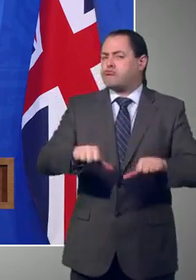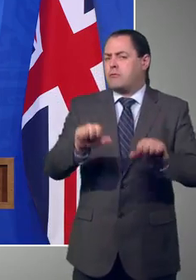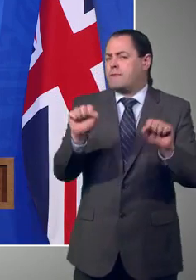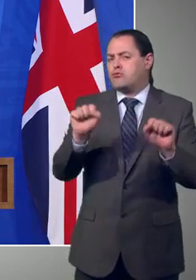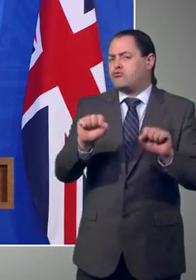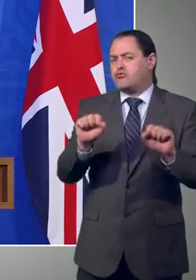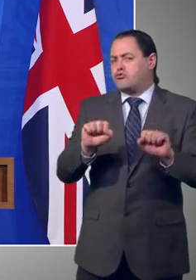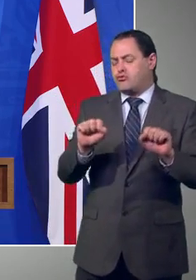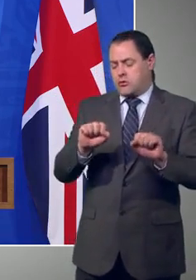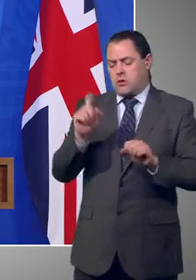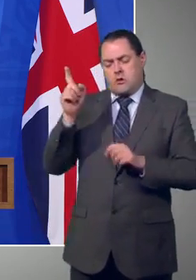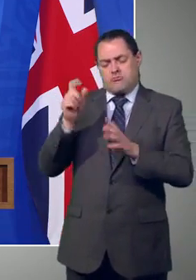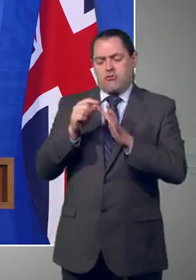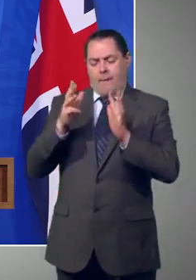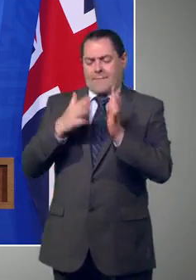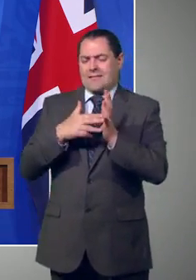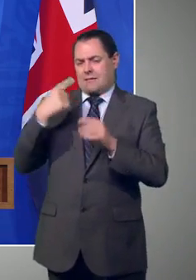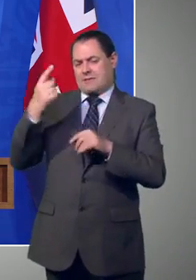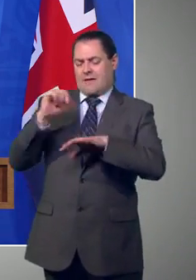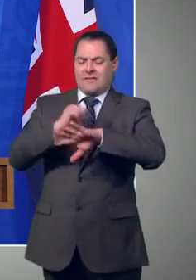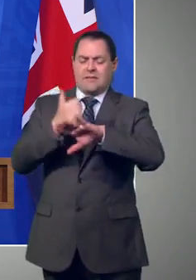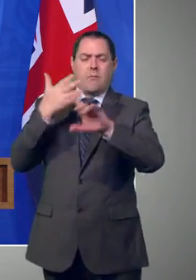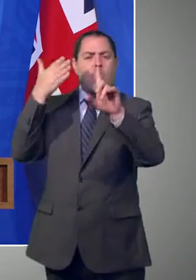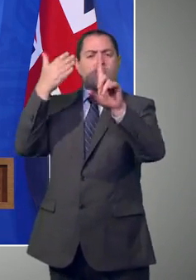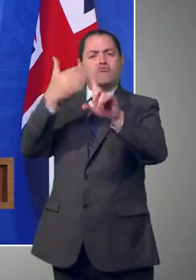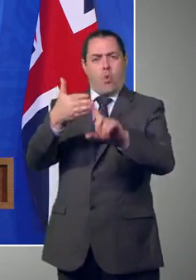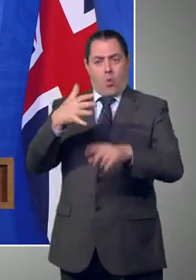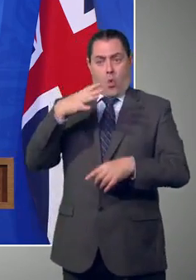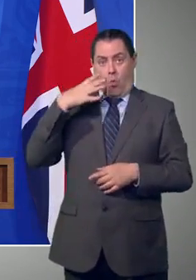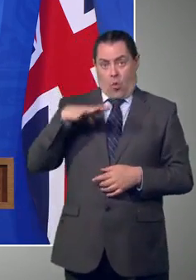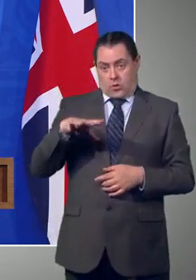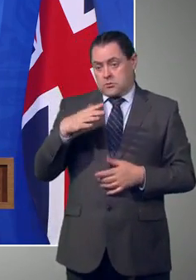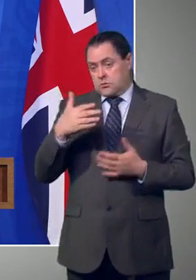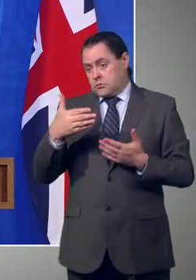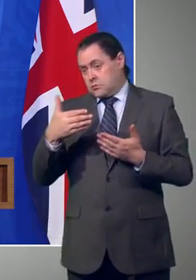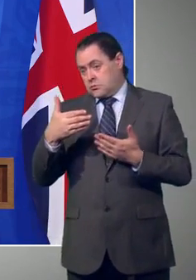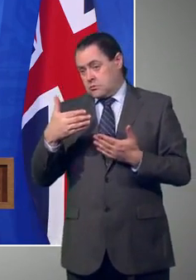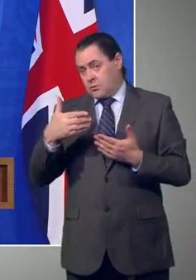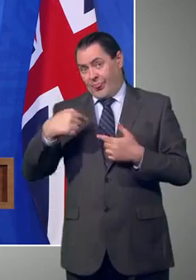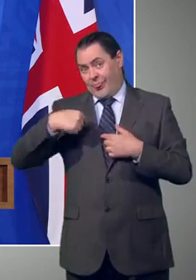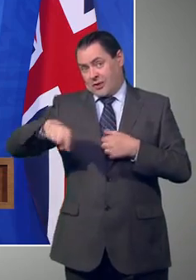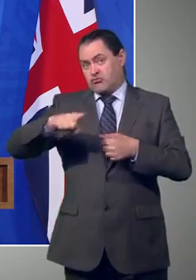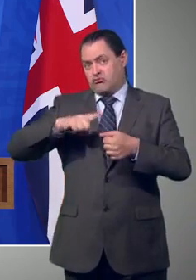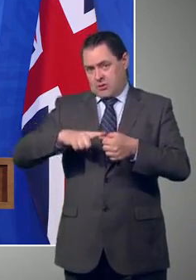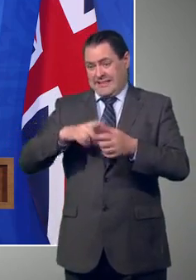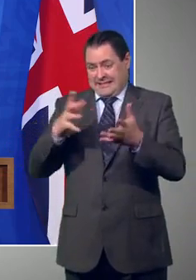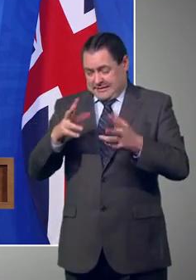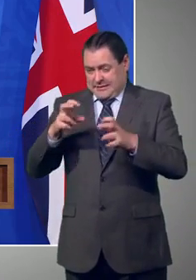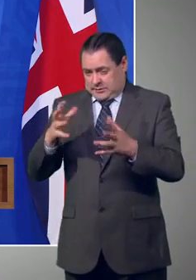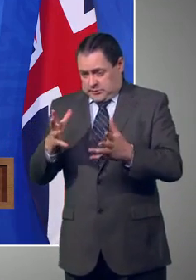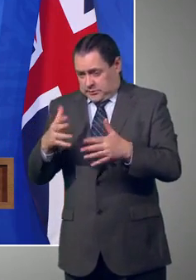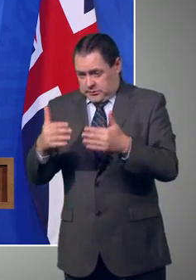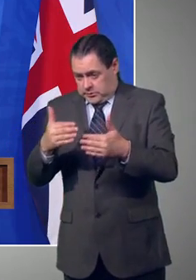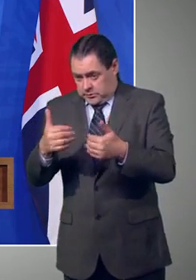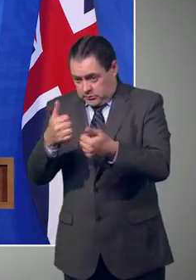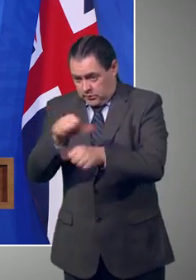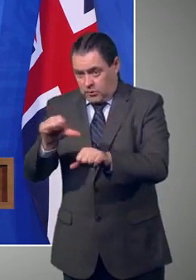and the prime minister has set a goal of having two available